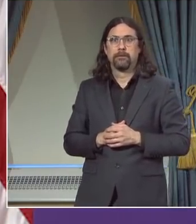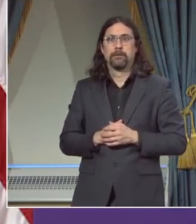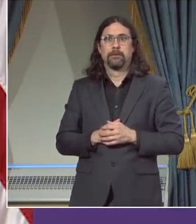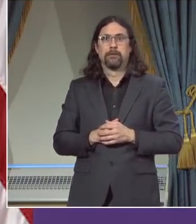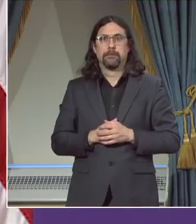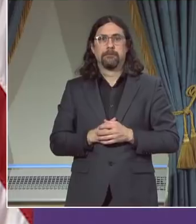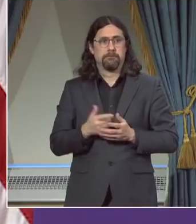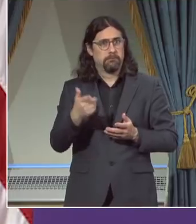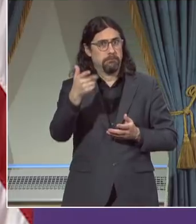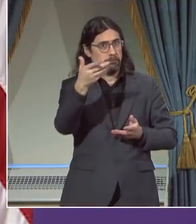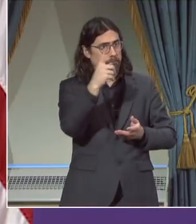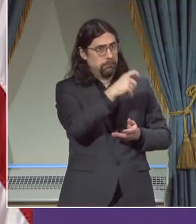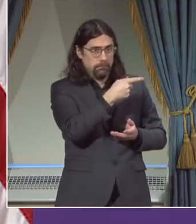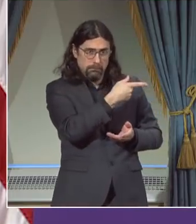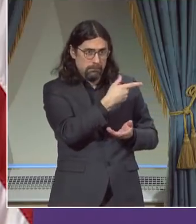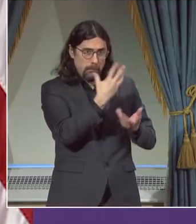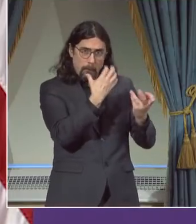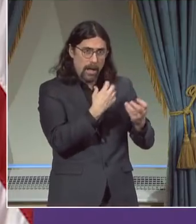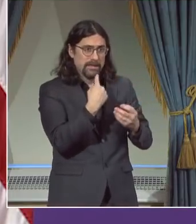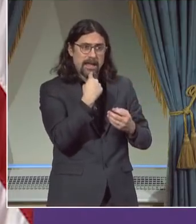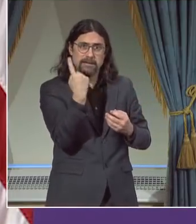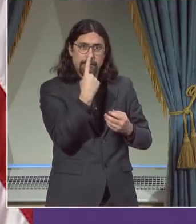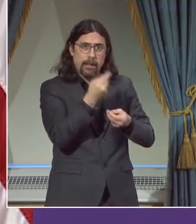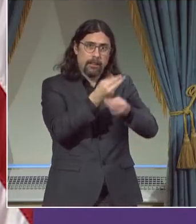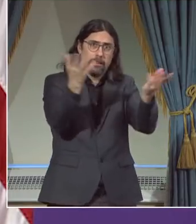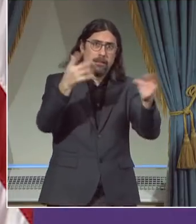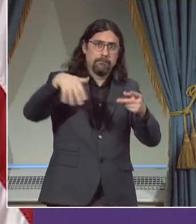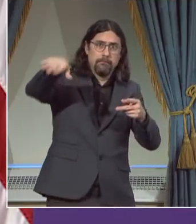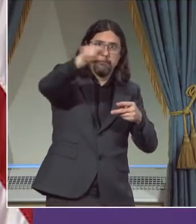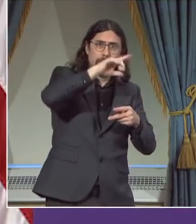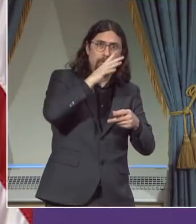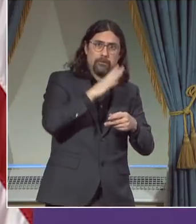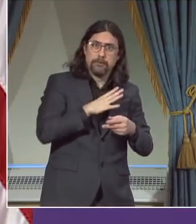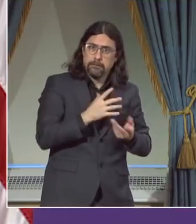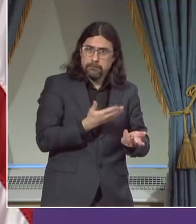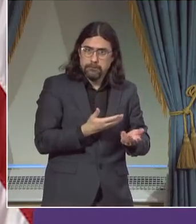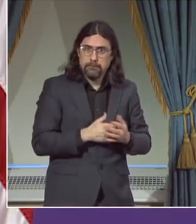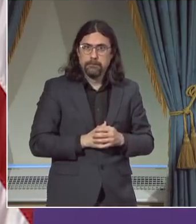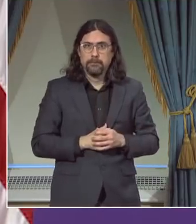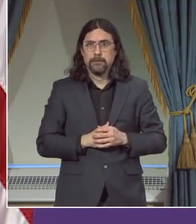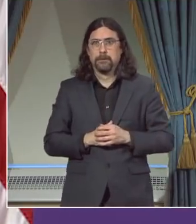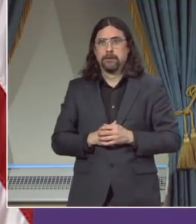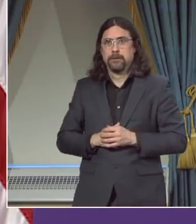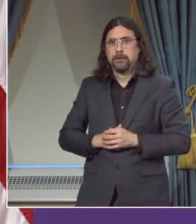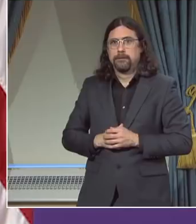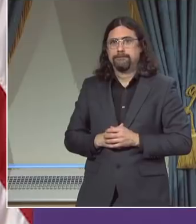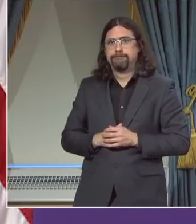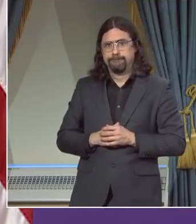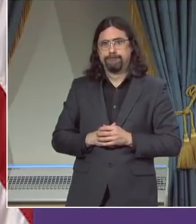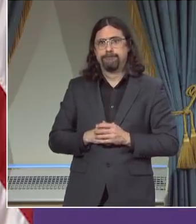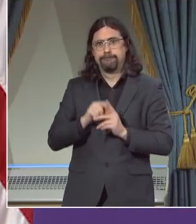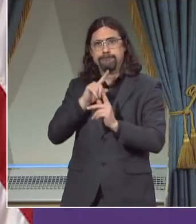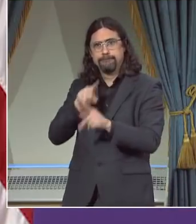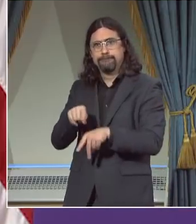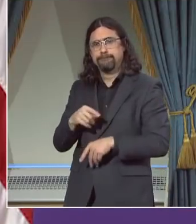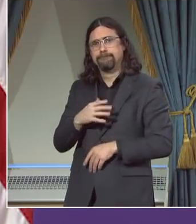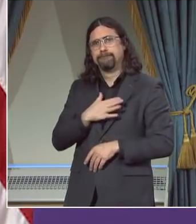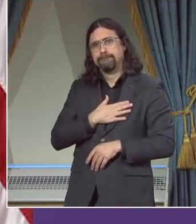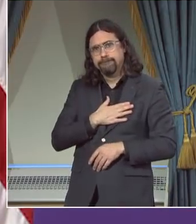QUESTION. IT'S SOMETHING WE'VE BEEN TALKING ABOUT THAT WERE' WORRIED ABOUT, WHAT HAPPENS IN A CRISSI MATOSPHERE LIKE THIS, WHO MAY BE VULNERABLE AT A TIME LIKE